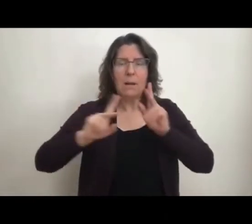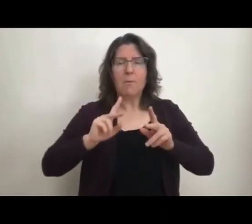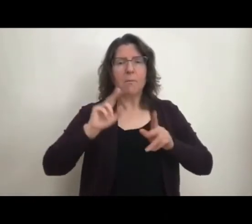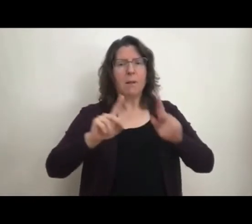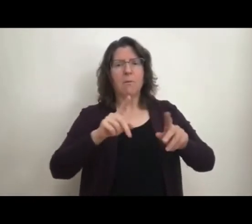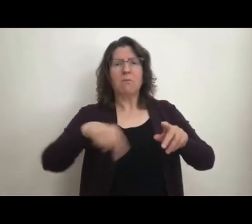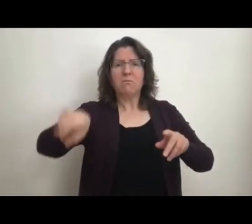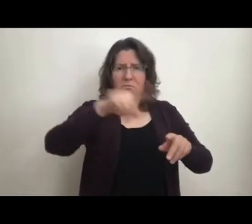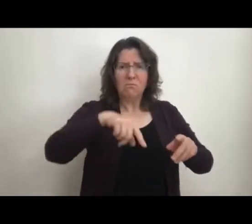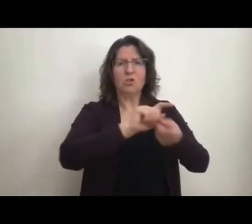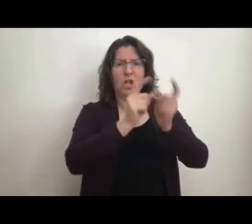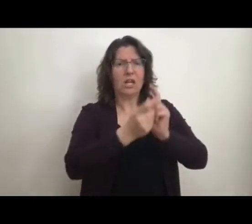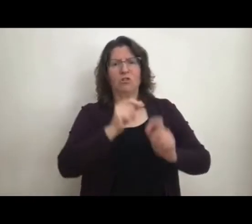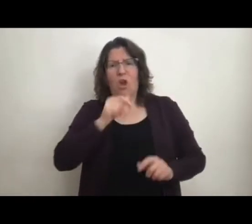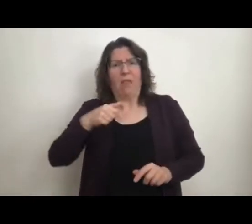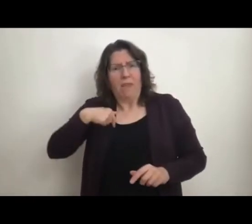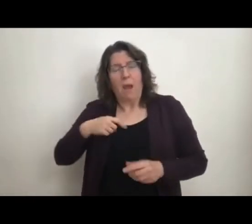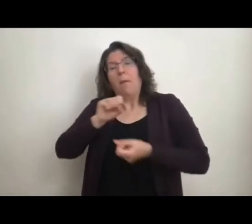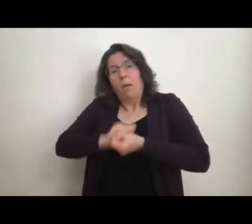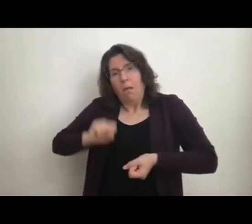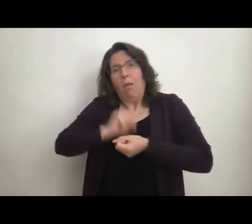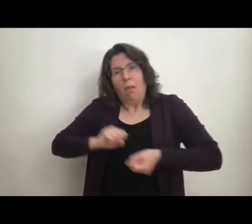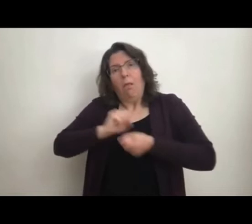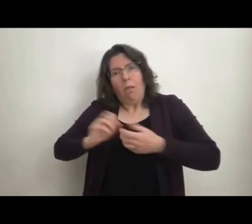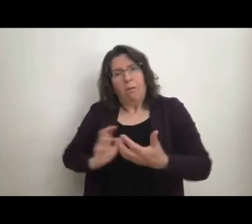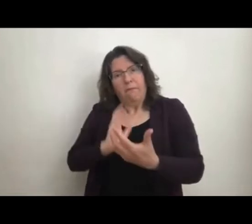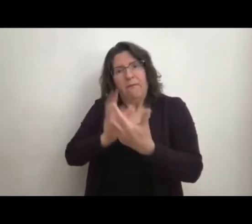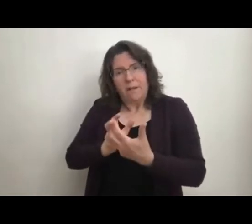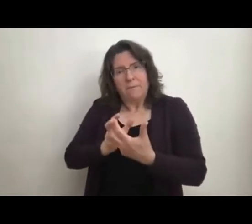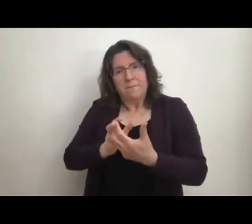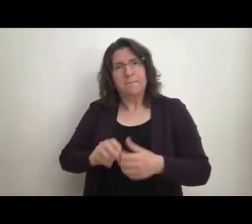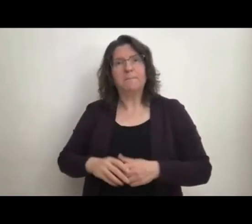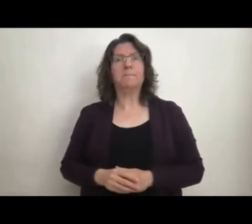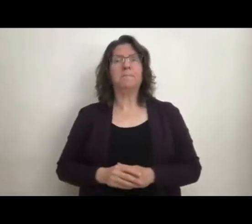How to advocate for themselves, so that others know their responsibility.